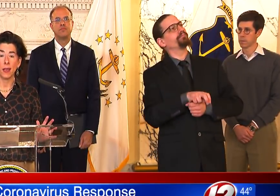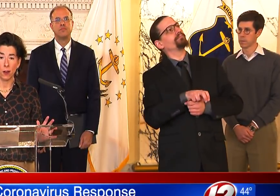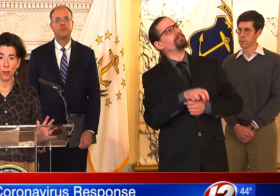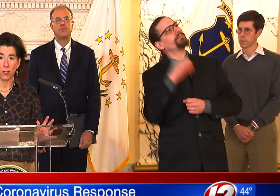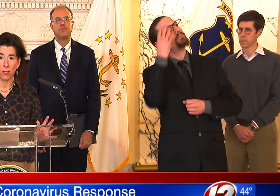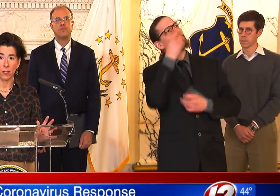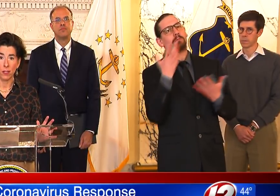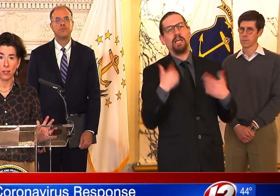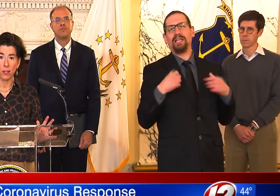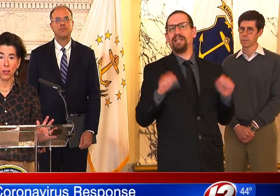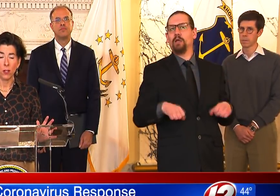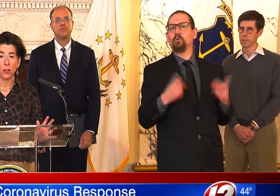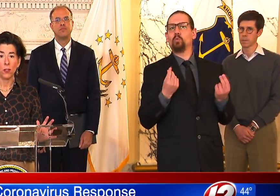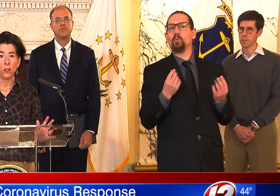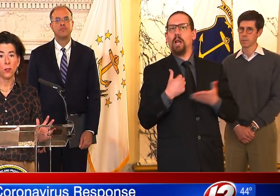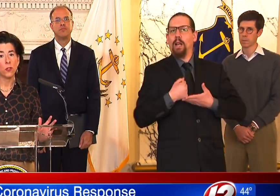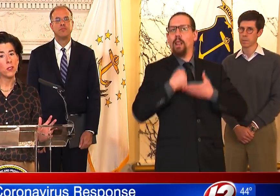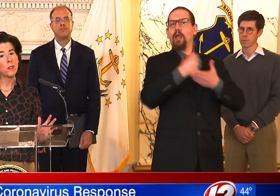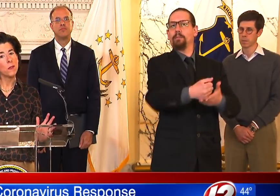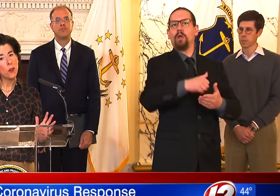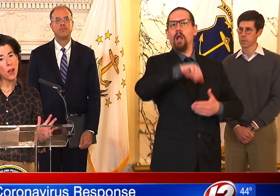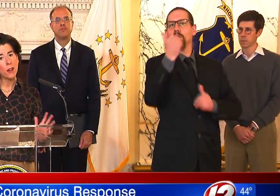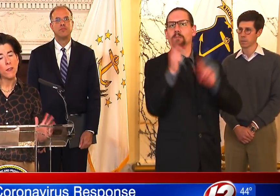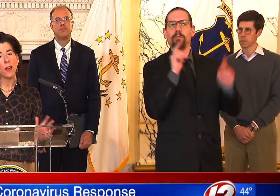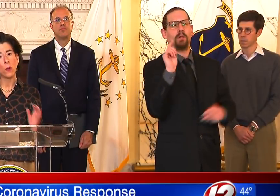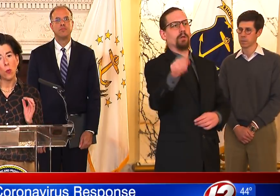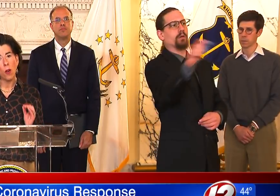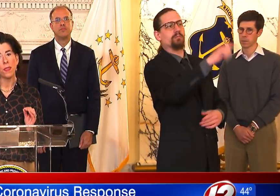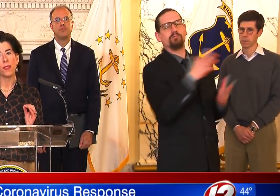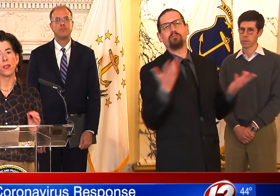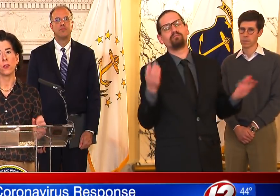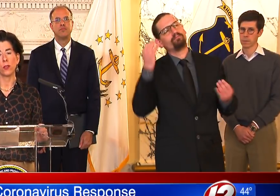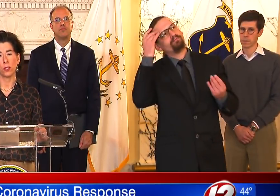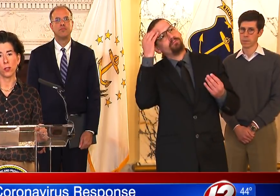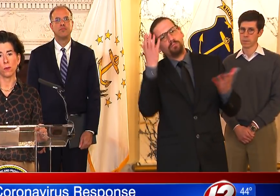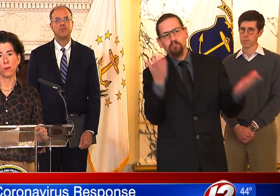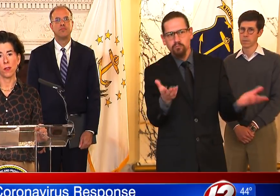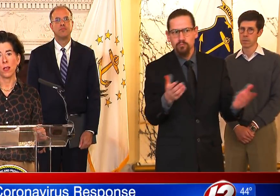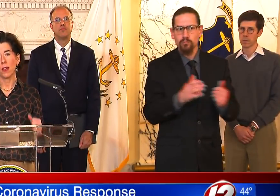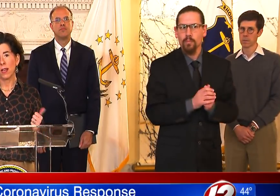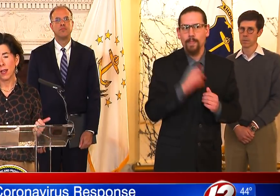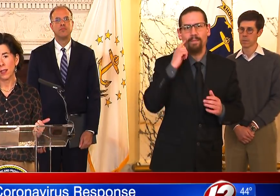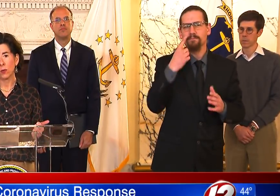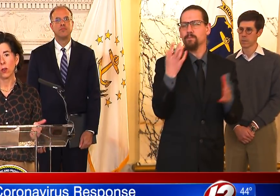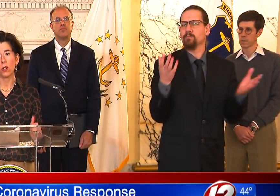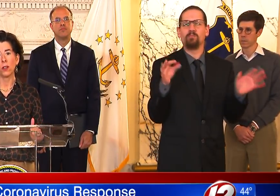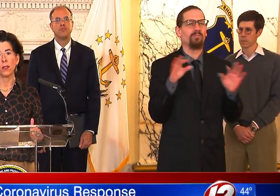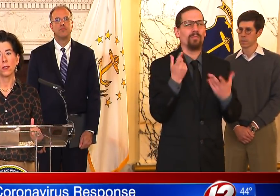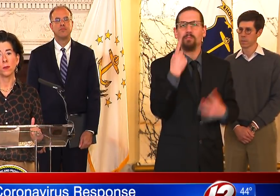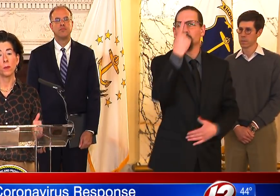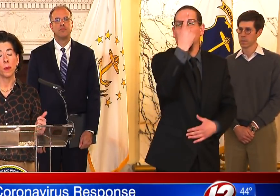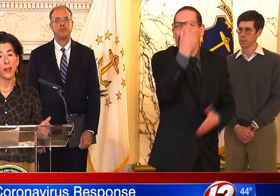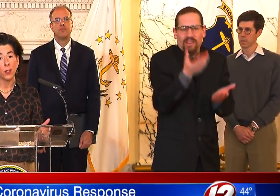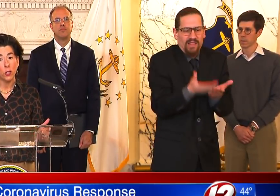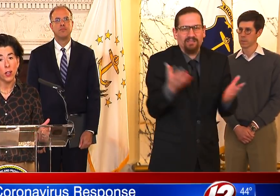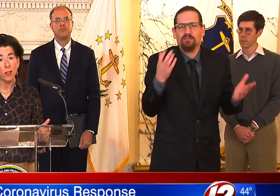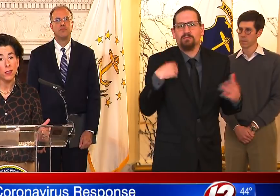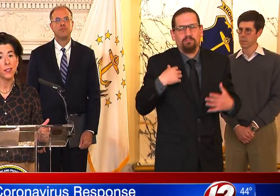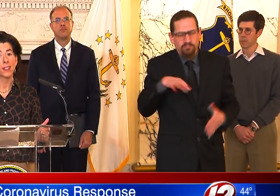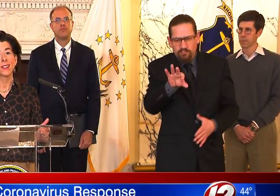BE HONEST, WE ARE ALL ON EDGE. IT IS WEIRD. WE HAVE WEEKS AHEAD OF US.